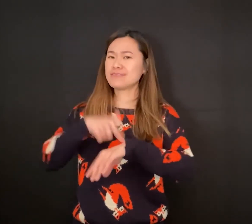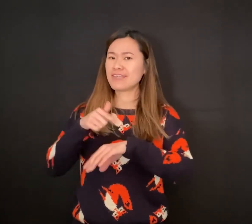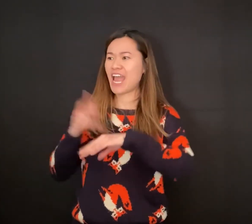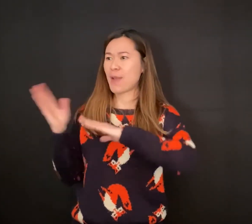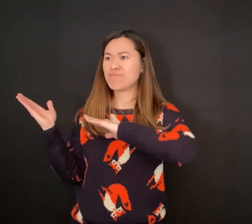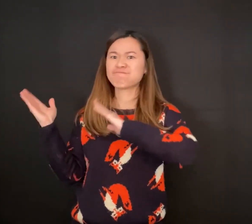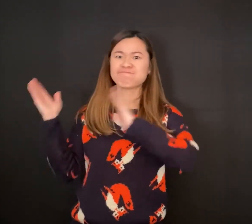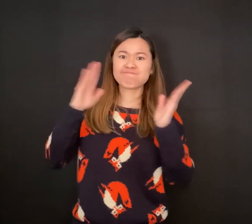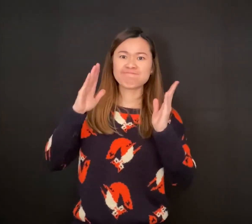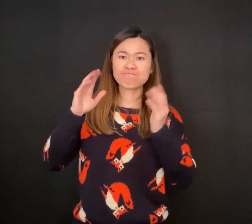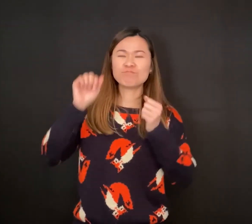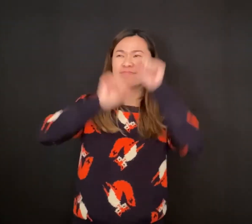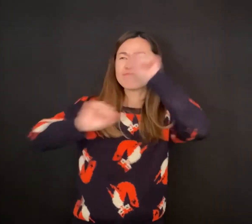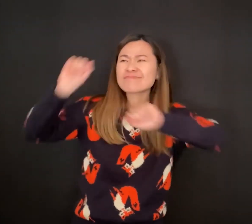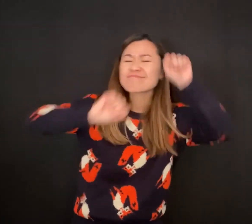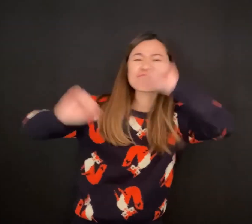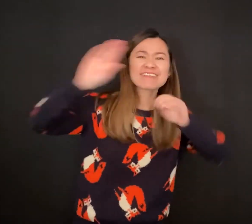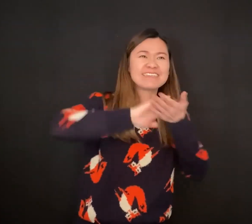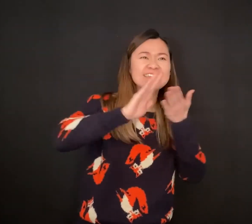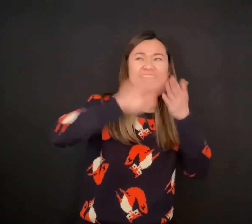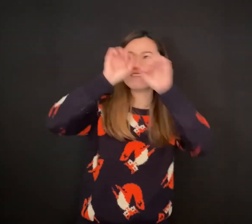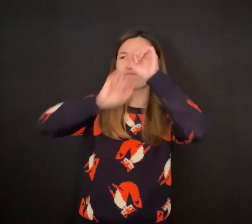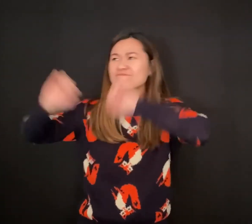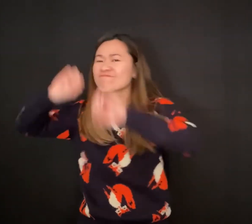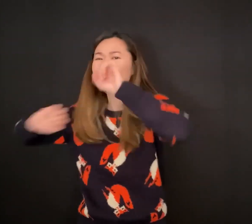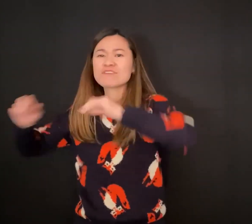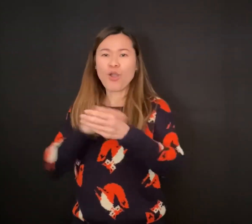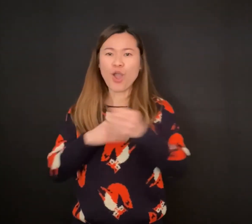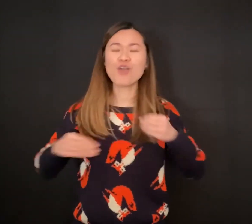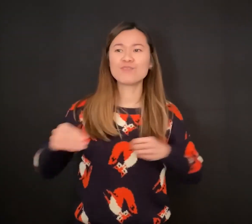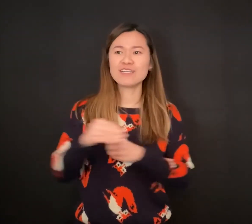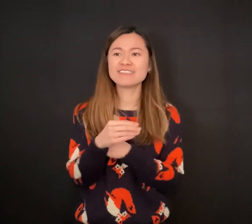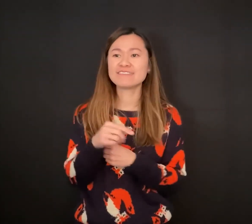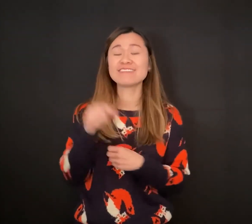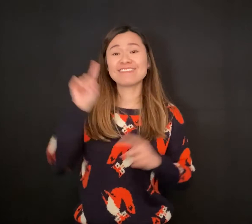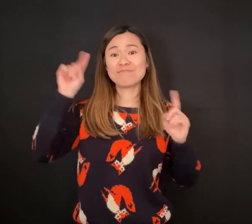I finally have time to clean it and organise it.